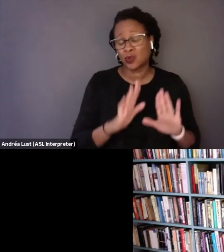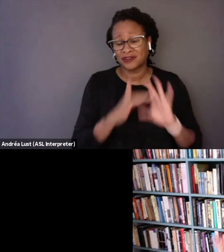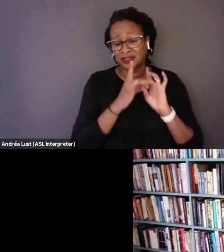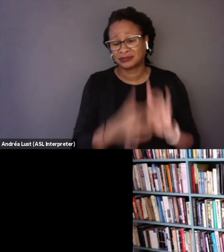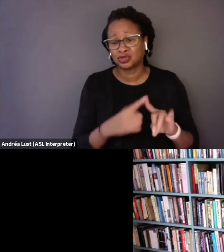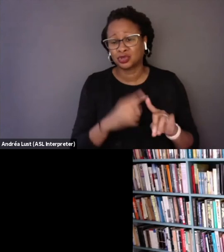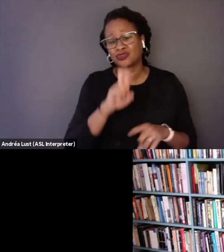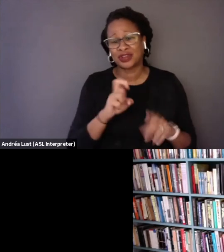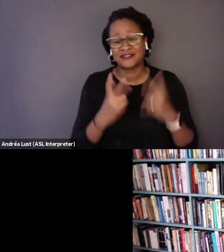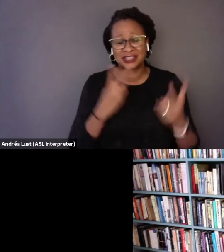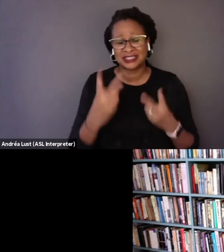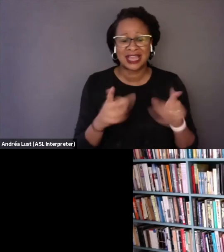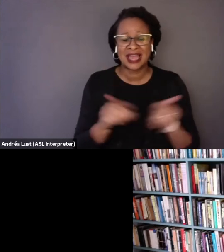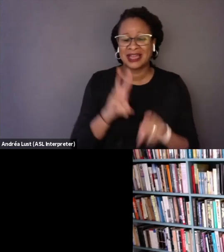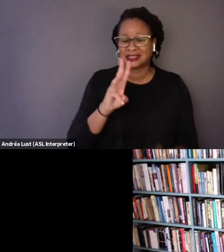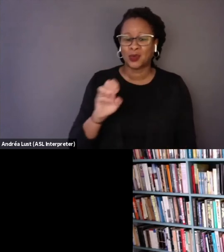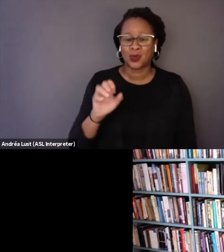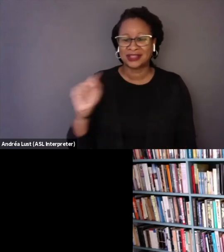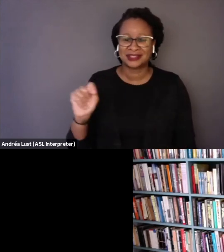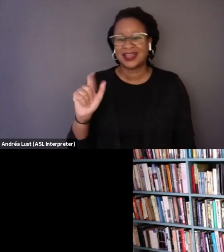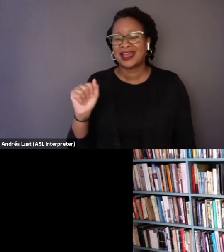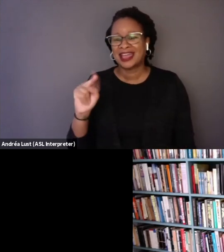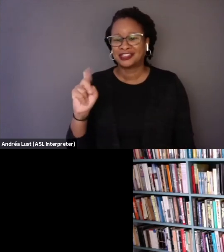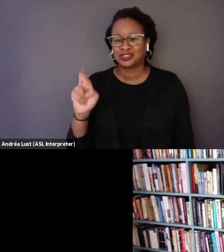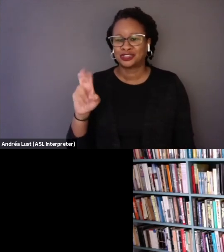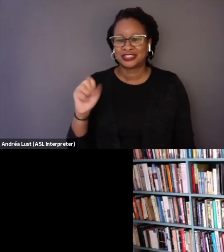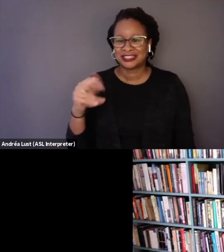as Wes Anderson popularized with his filmmaking.